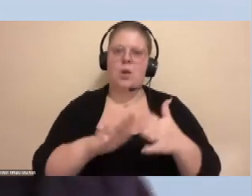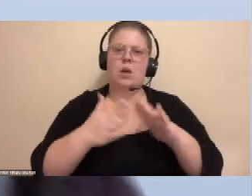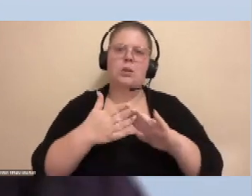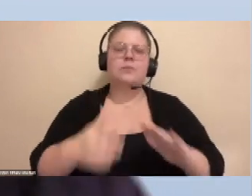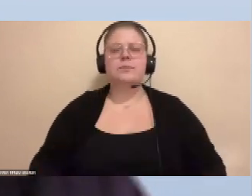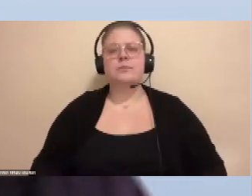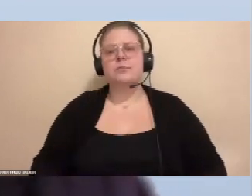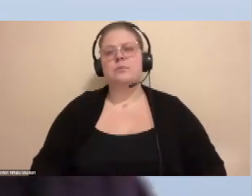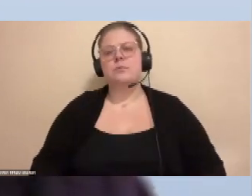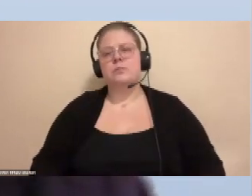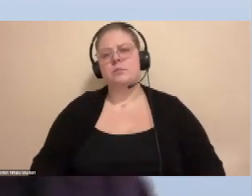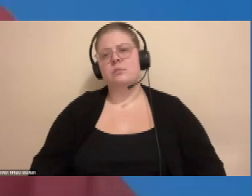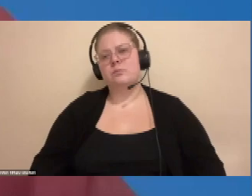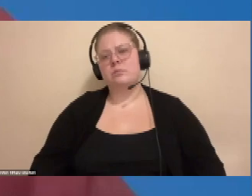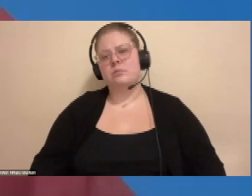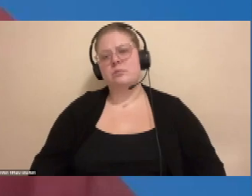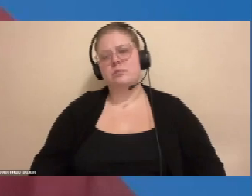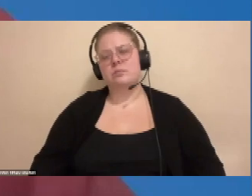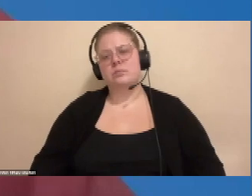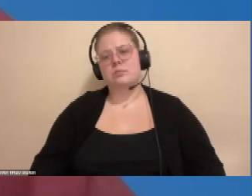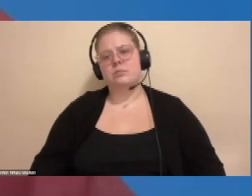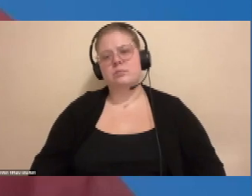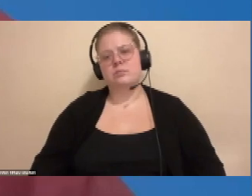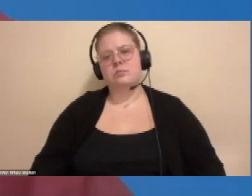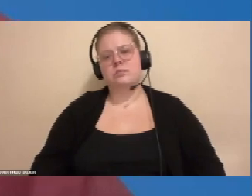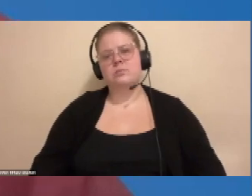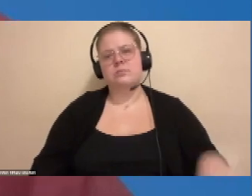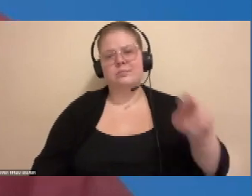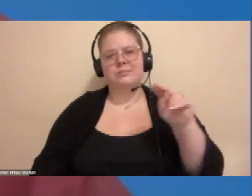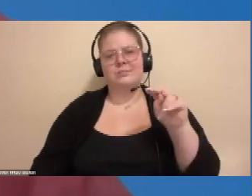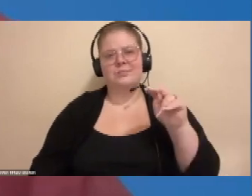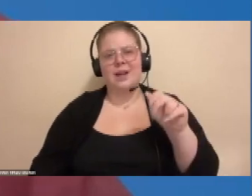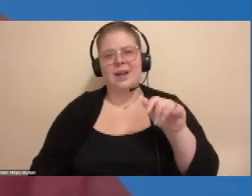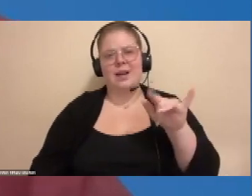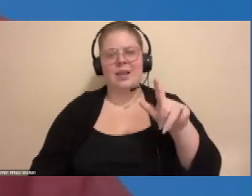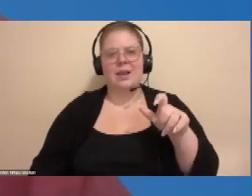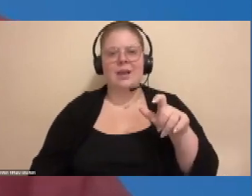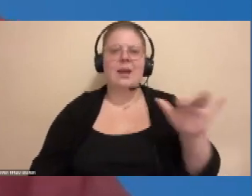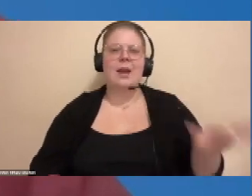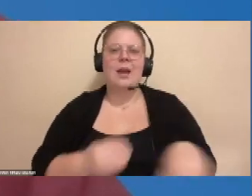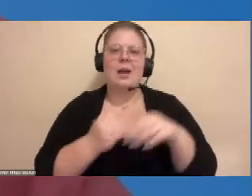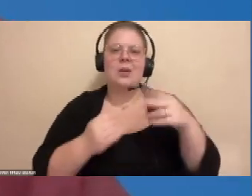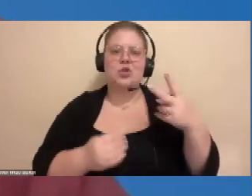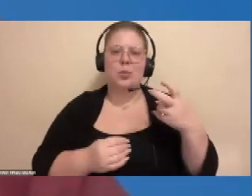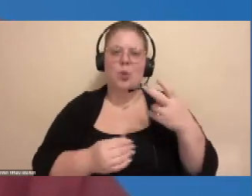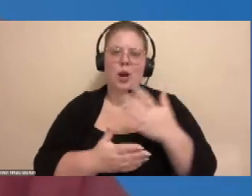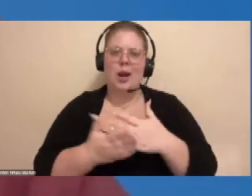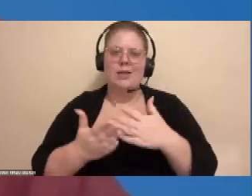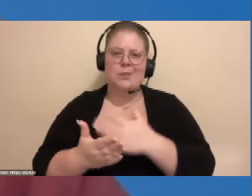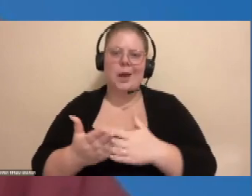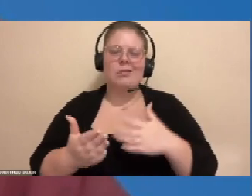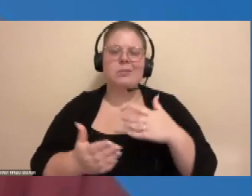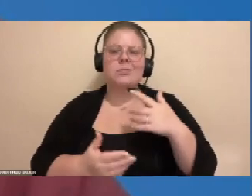Yeah, I'll just add two more aspects to that. I think social isolation